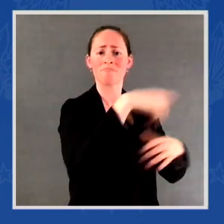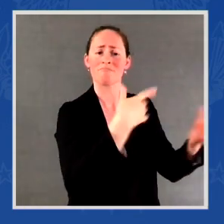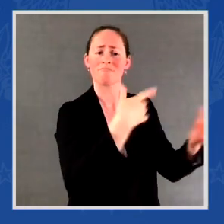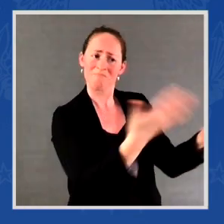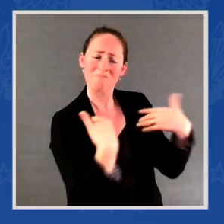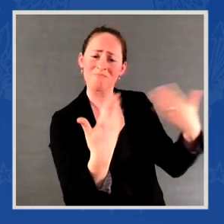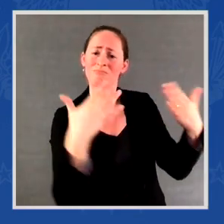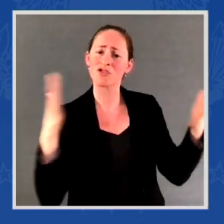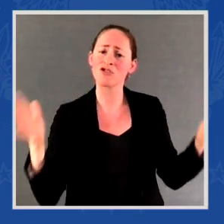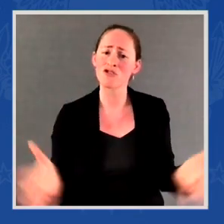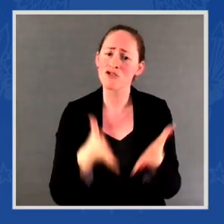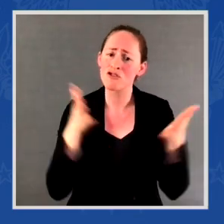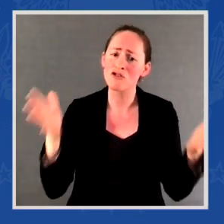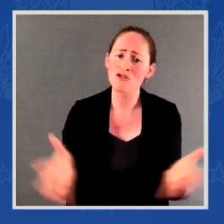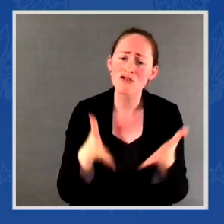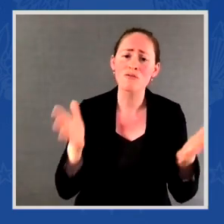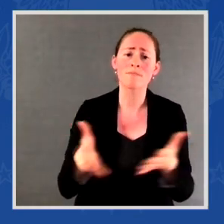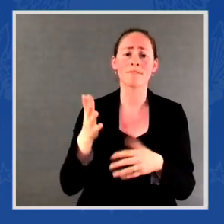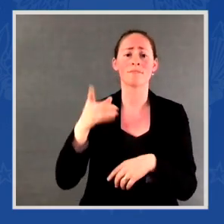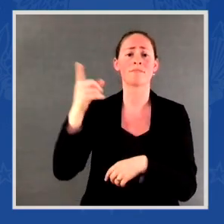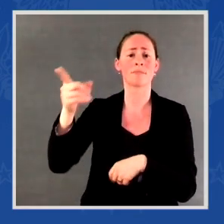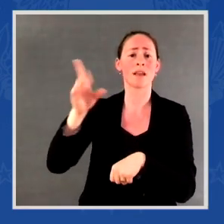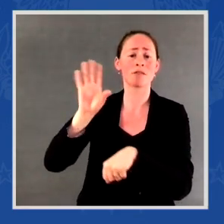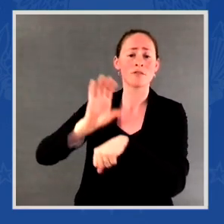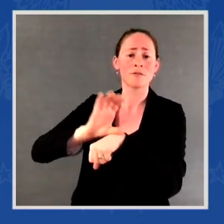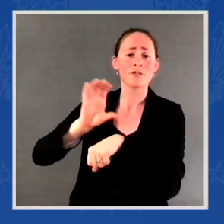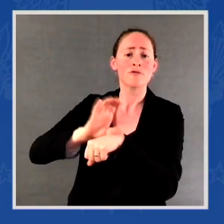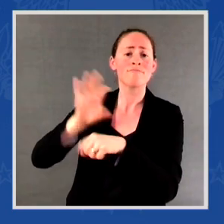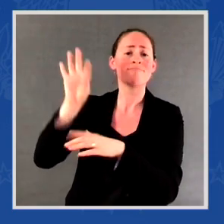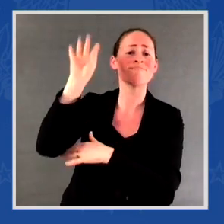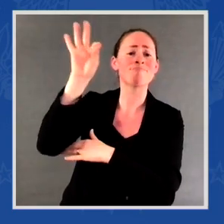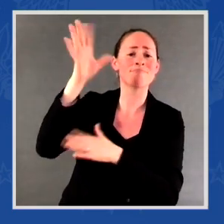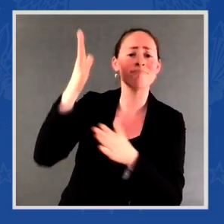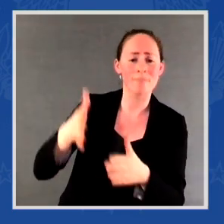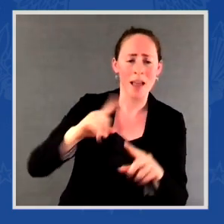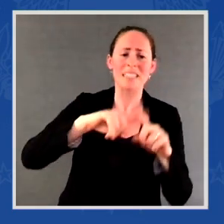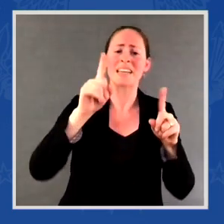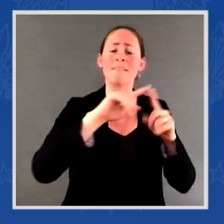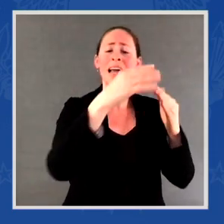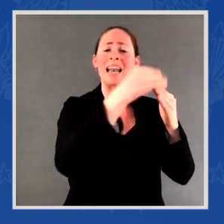and countless faith leaders who are truly doing God's work;